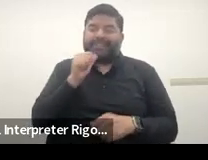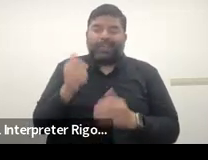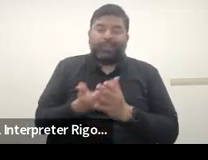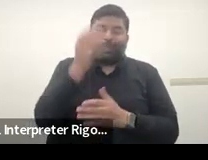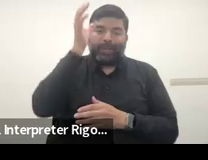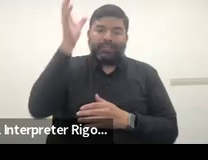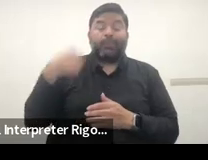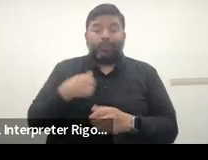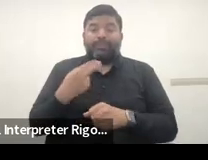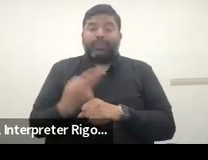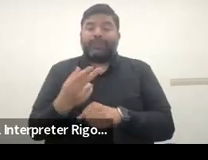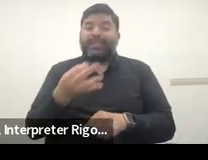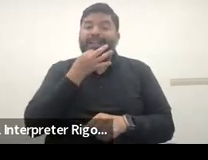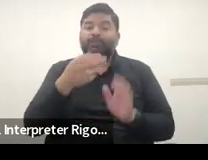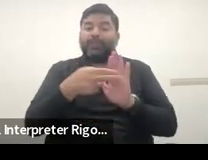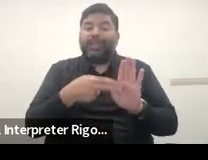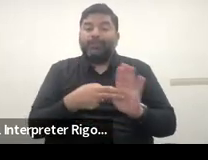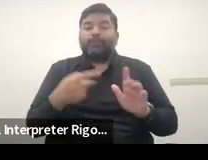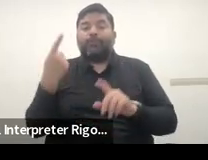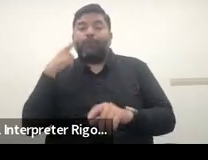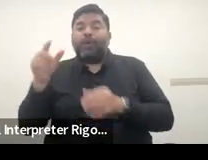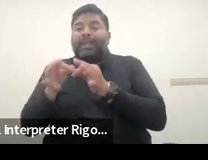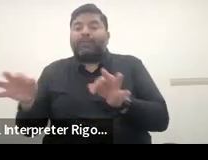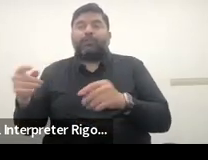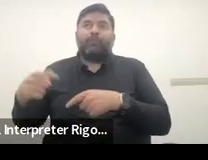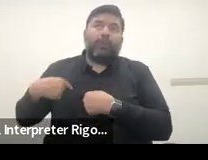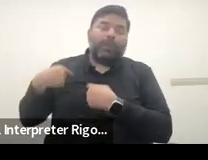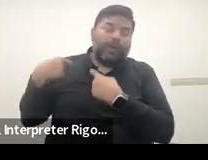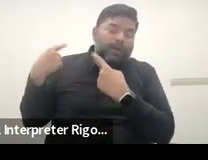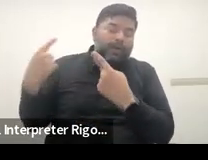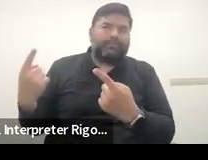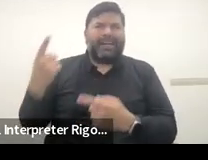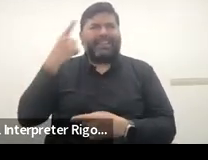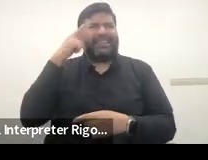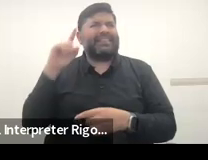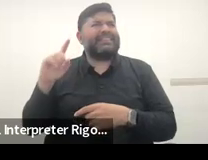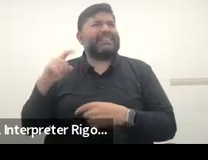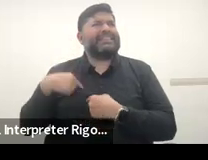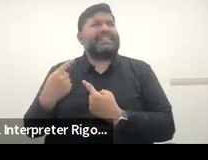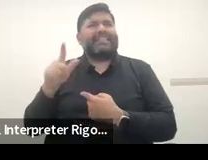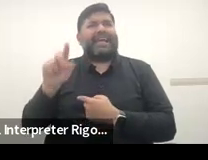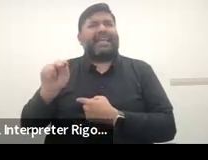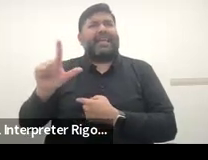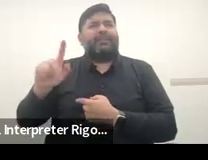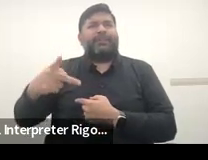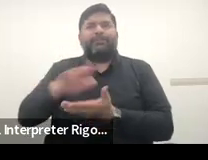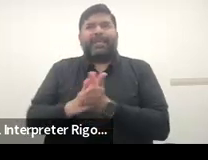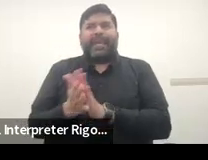labels for language for a really long time, probably ever since NLP was field.